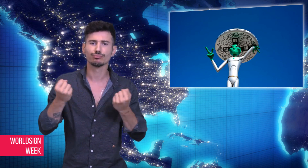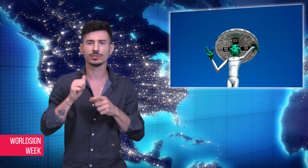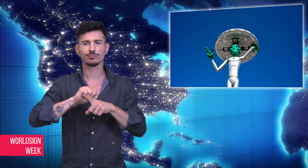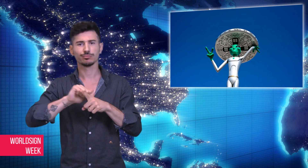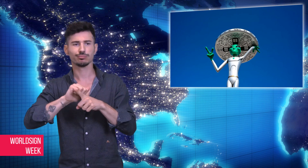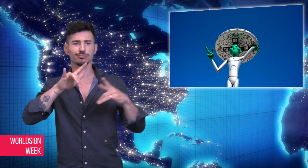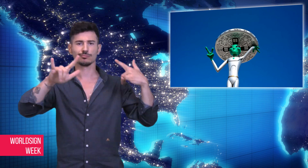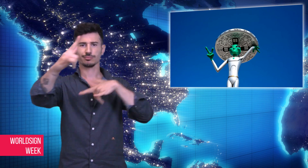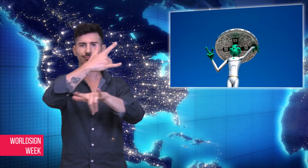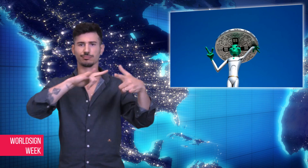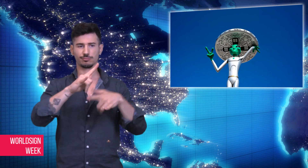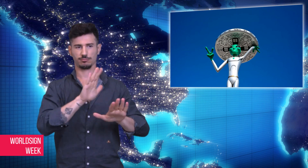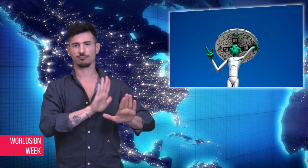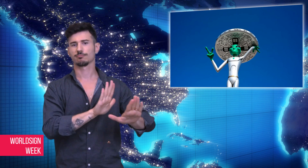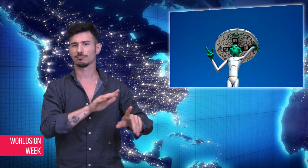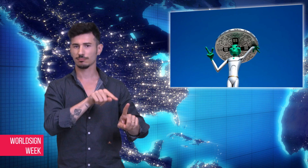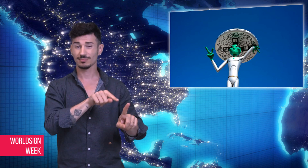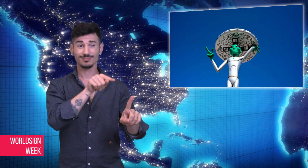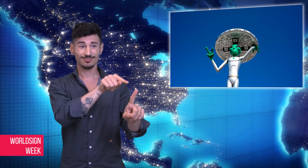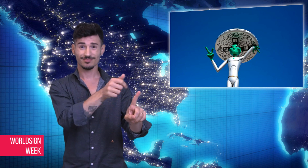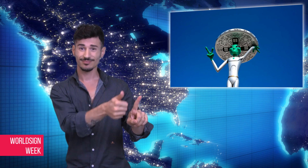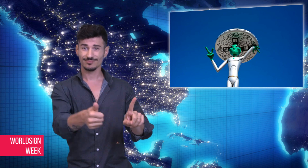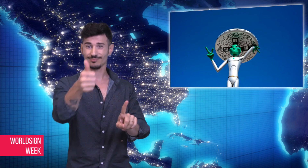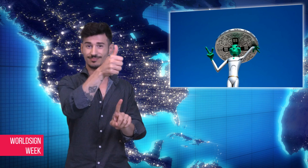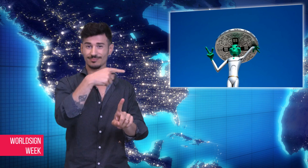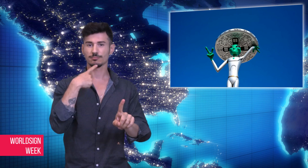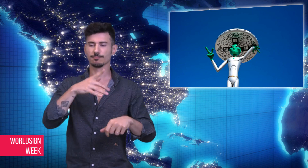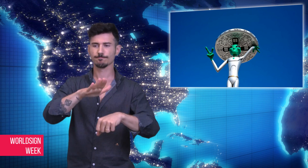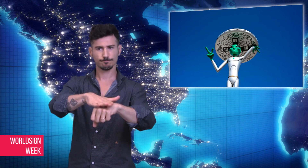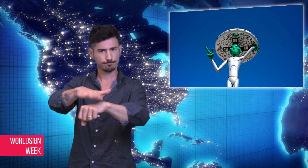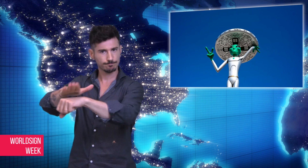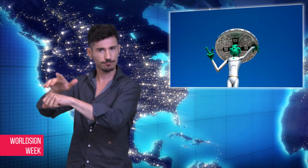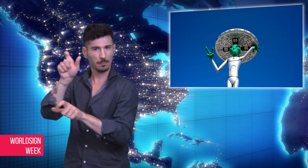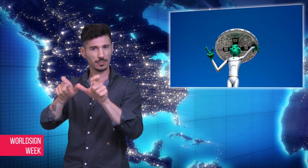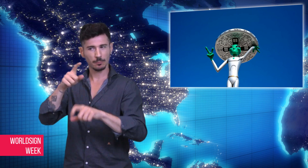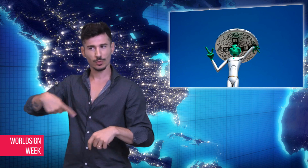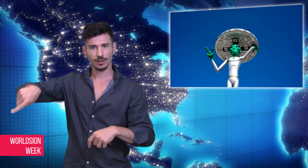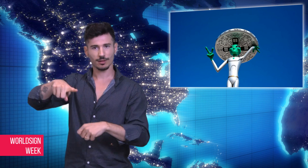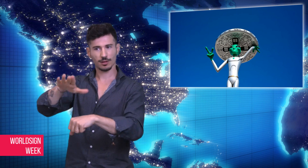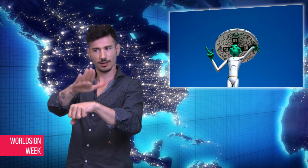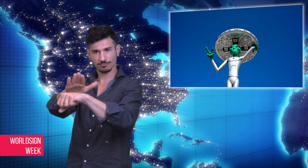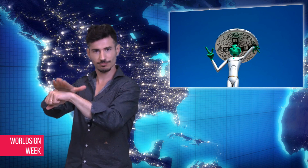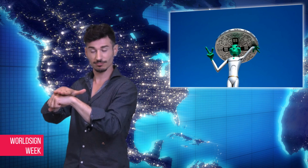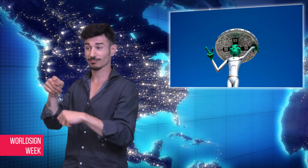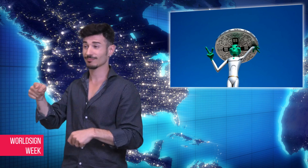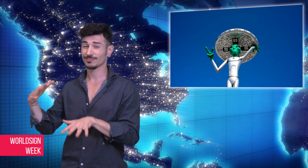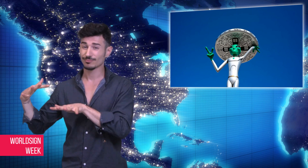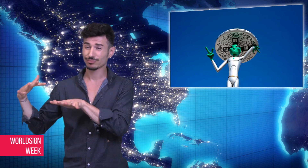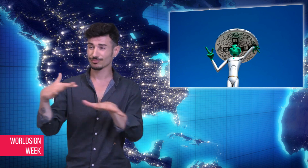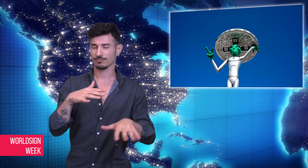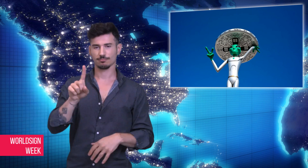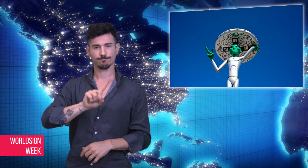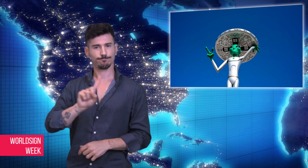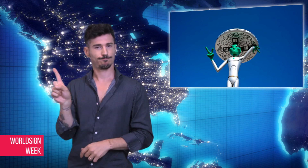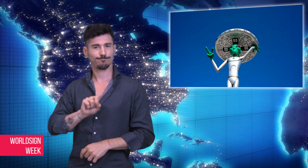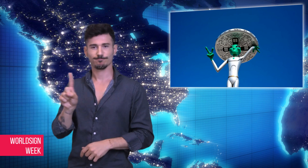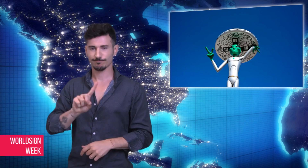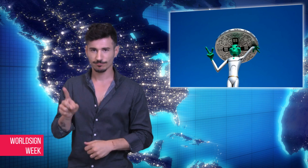Air Force officials are encouraging people not to storm ‘Area 51’.